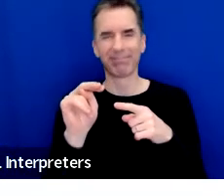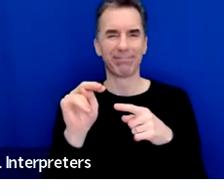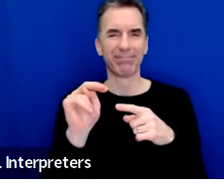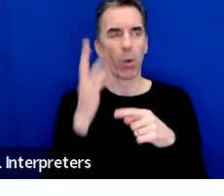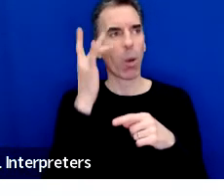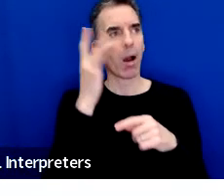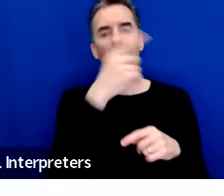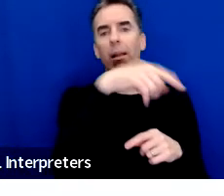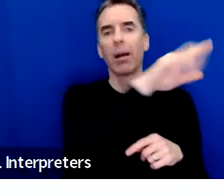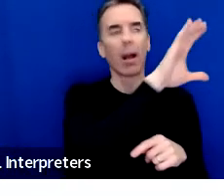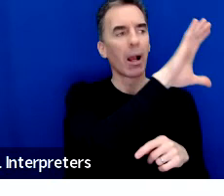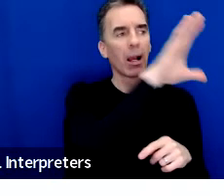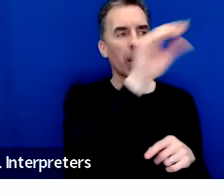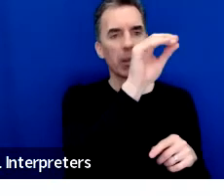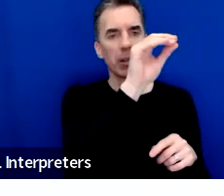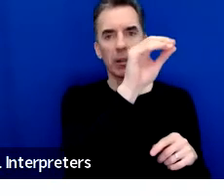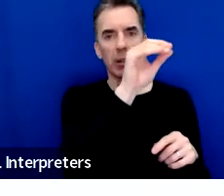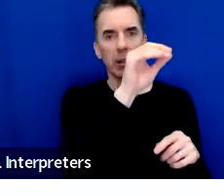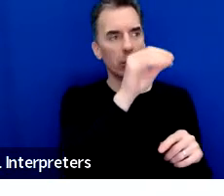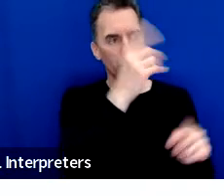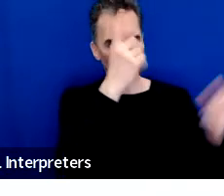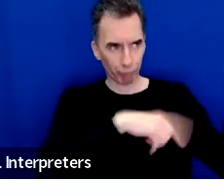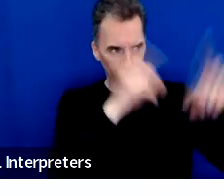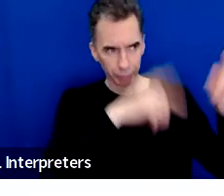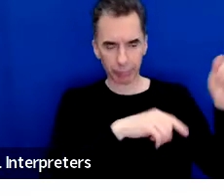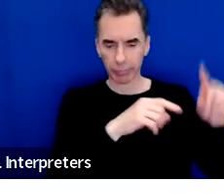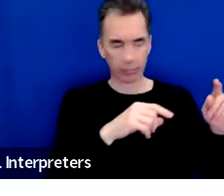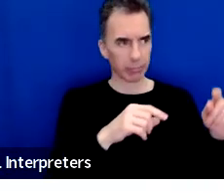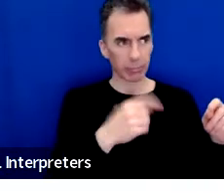that we only provide access to FCC affiliated people.